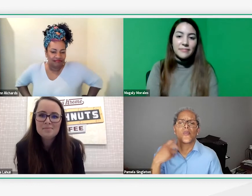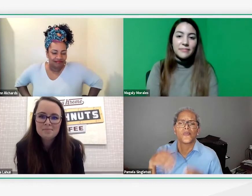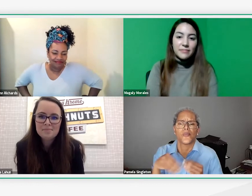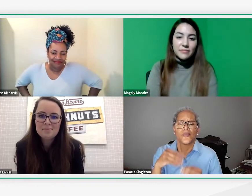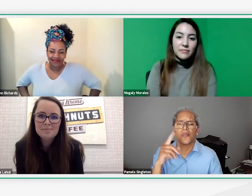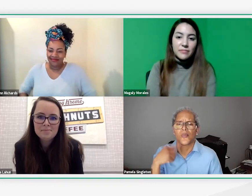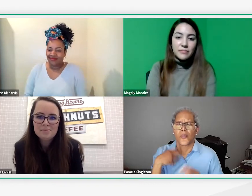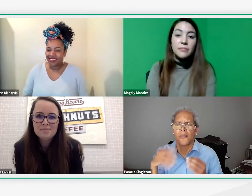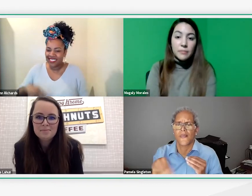so we don't pay state tax. Or, in Delaware,